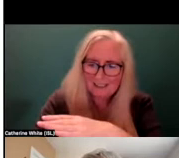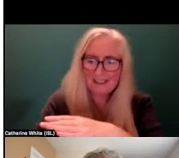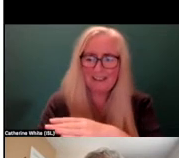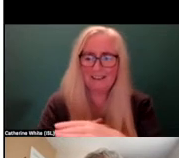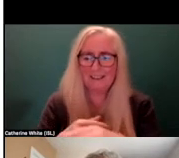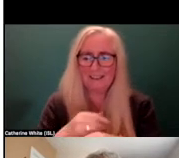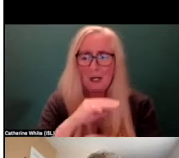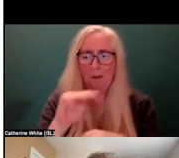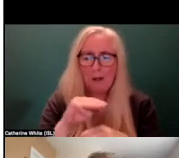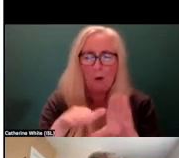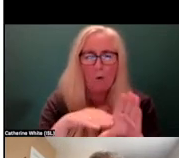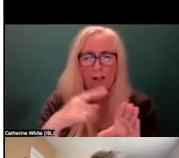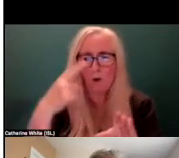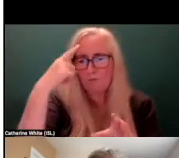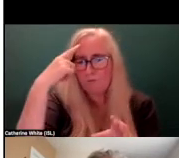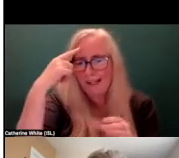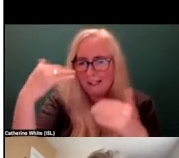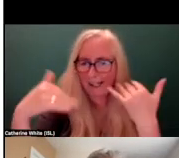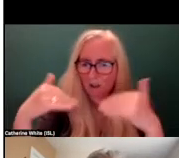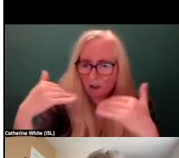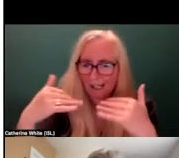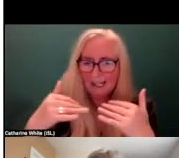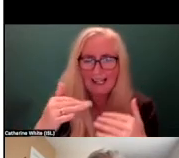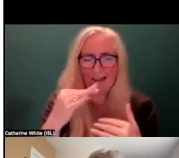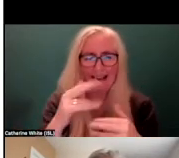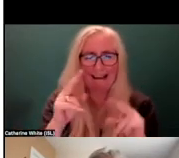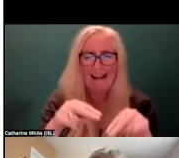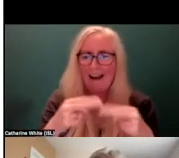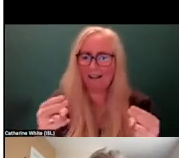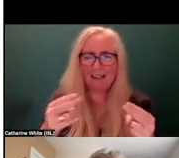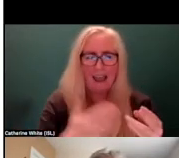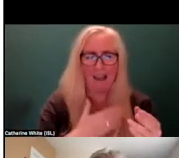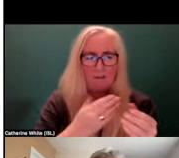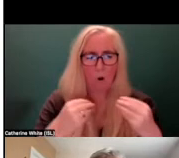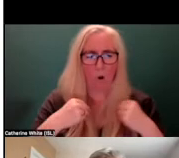disabilities and people with acquired brain injuries where they're not able to live in their own home.